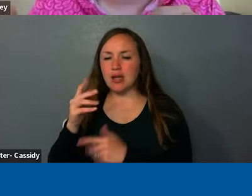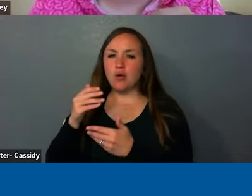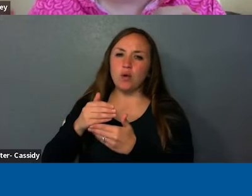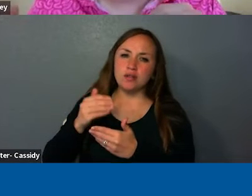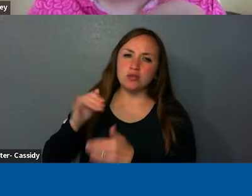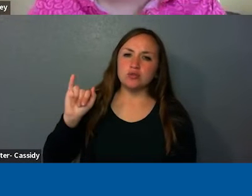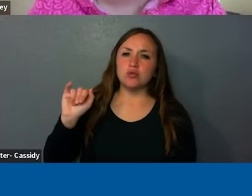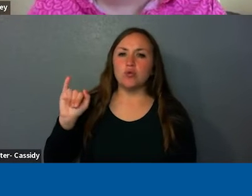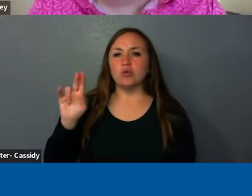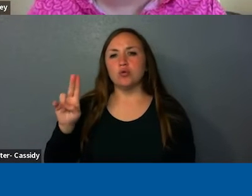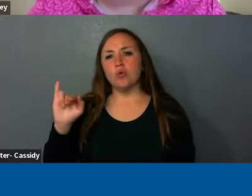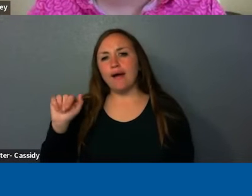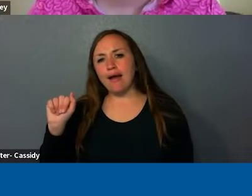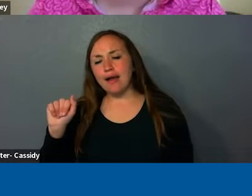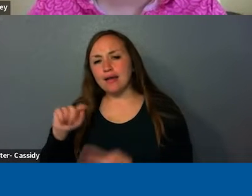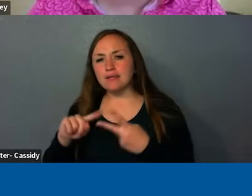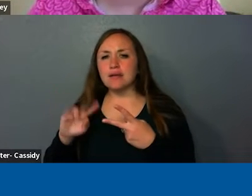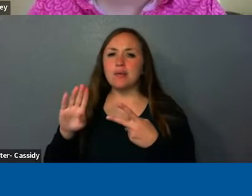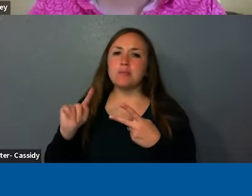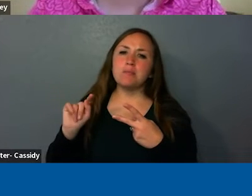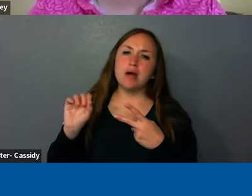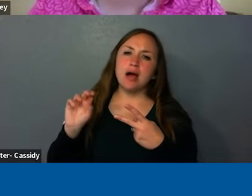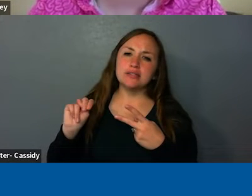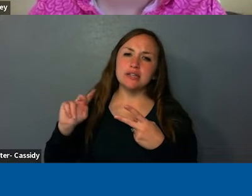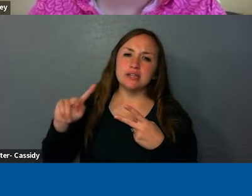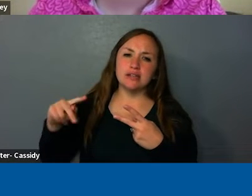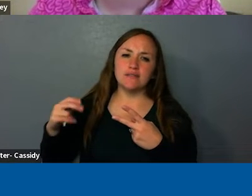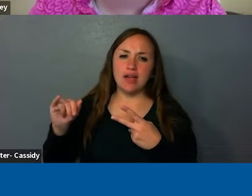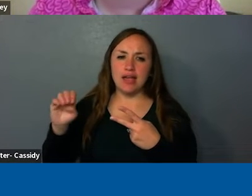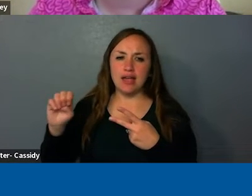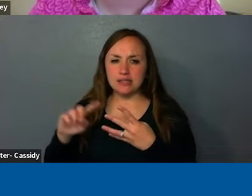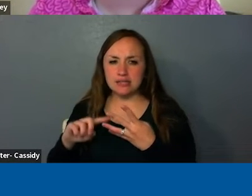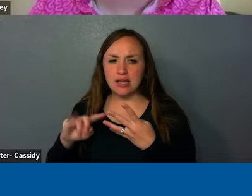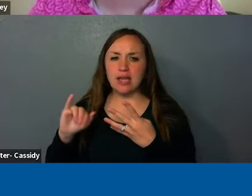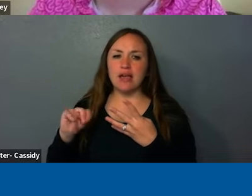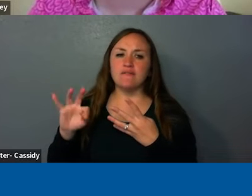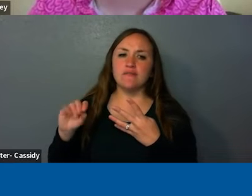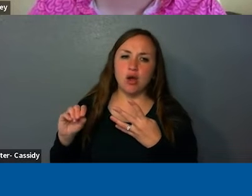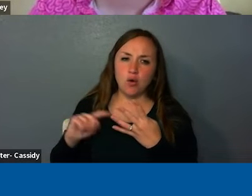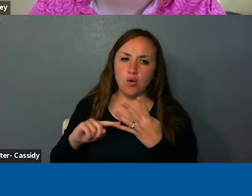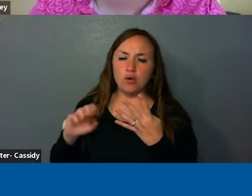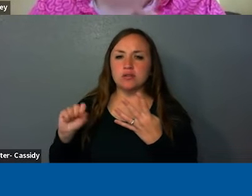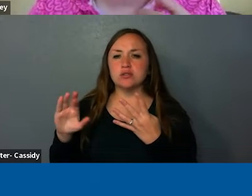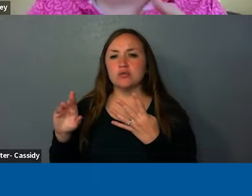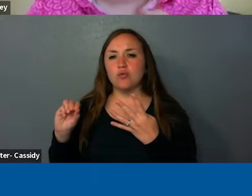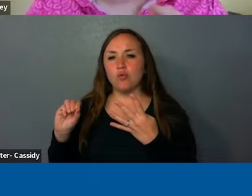like ButtonFace, Info, you know, Stuff, ButtonText, Scrollbar, WindowText,